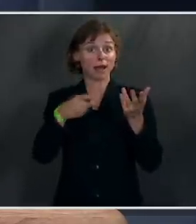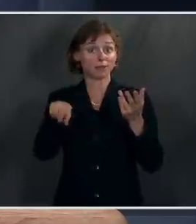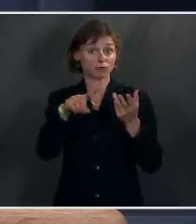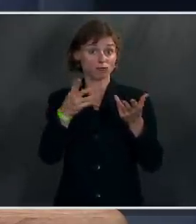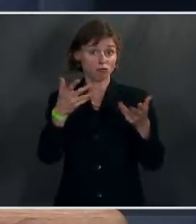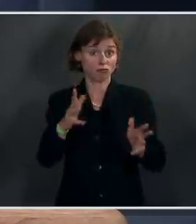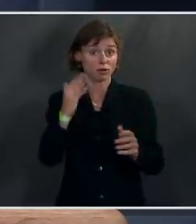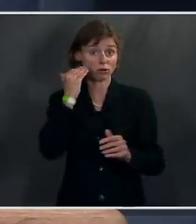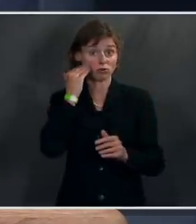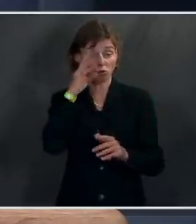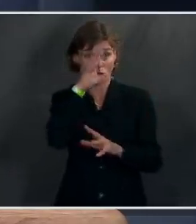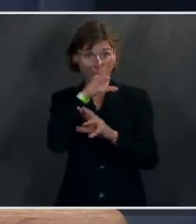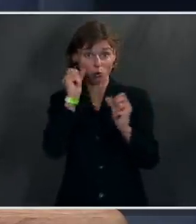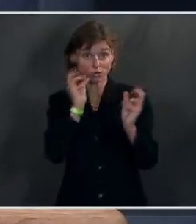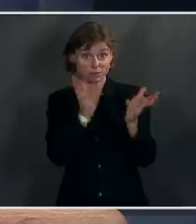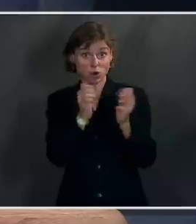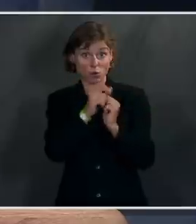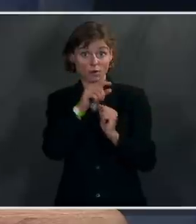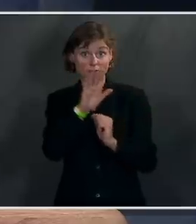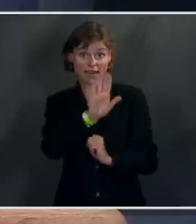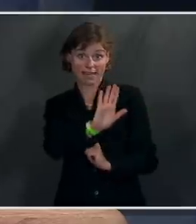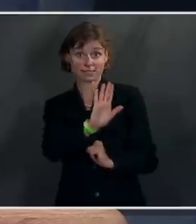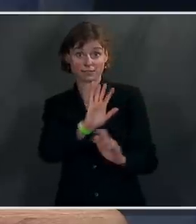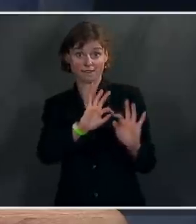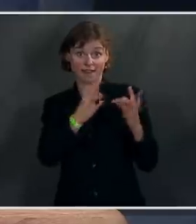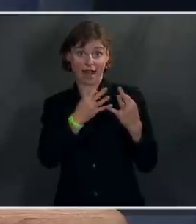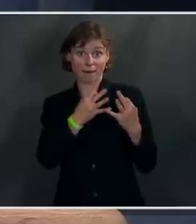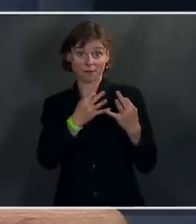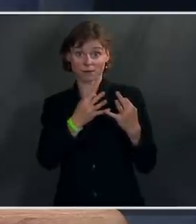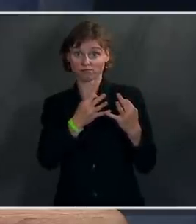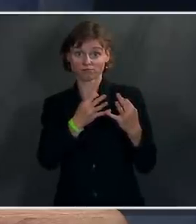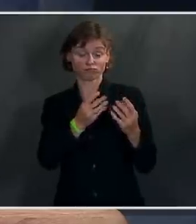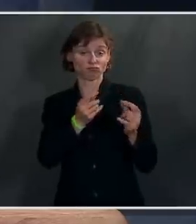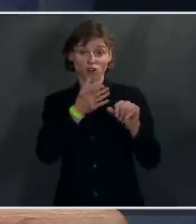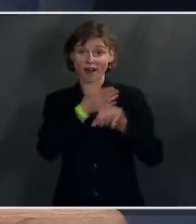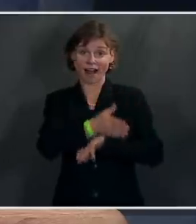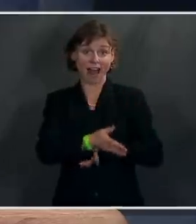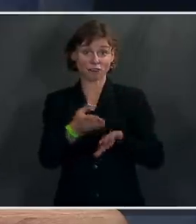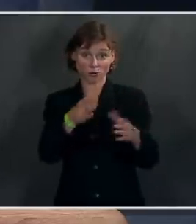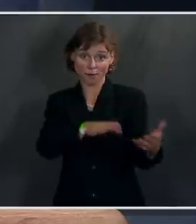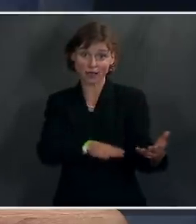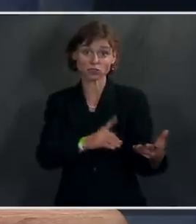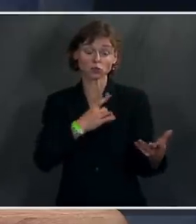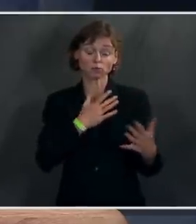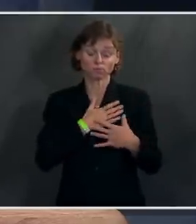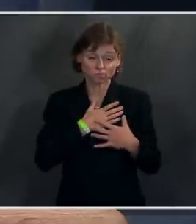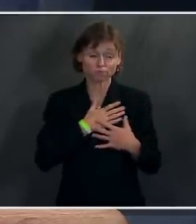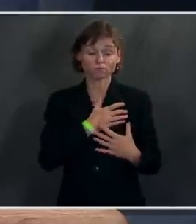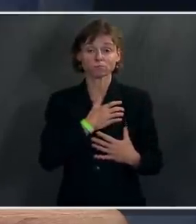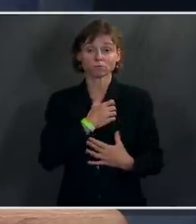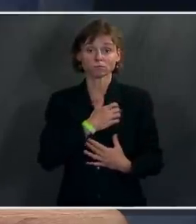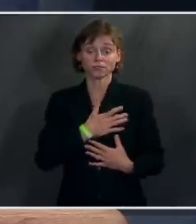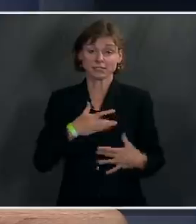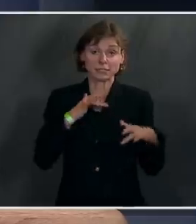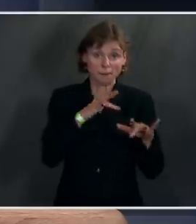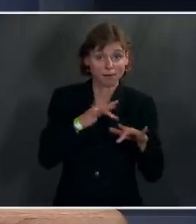the president spoke with members of his family shortly after his passing to express his condolences and sympathies to their tragic loss.